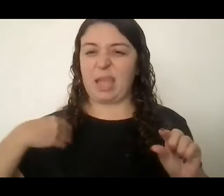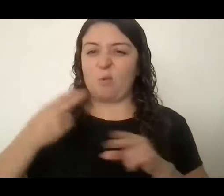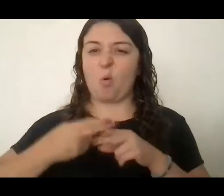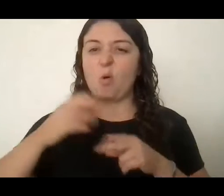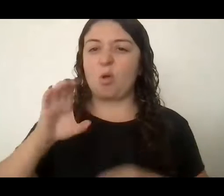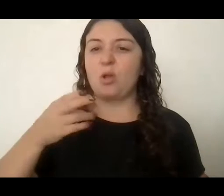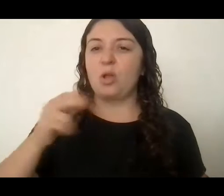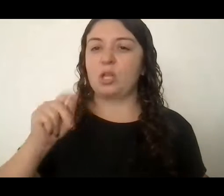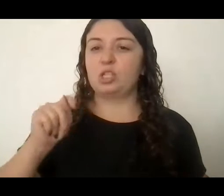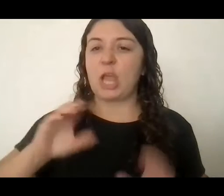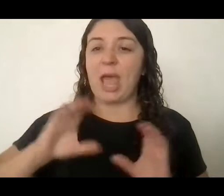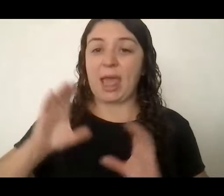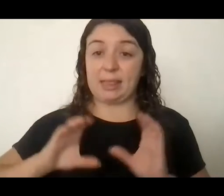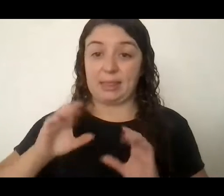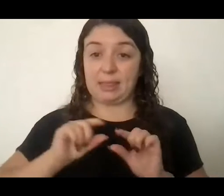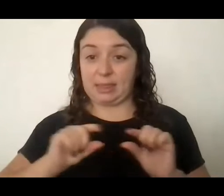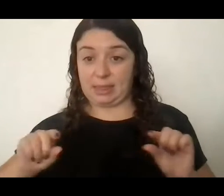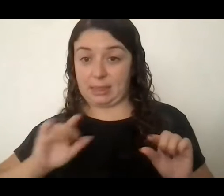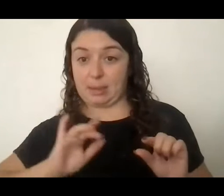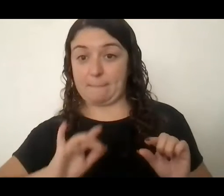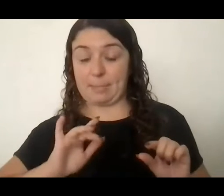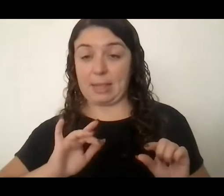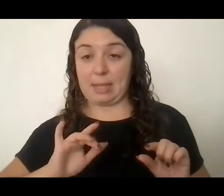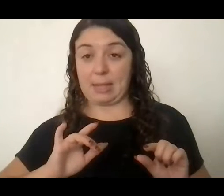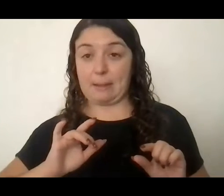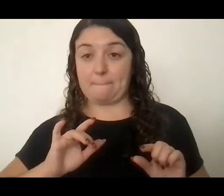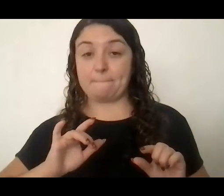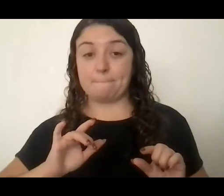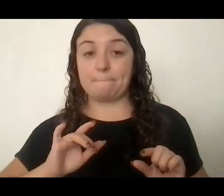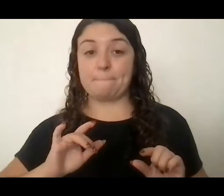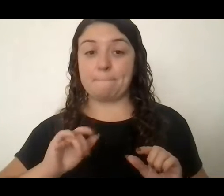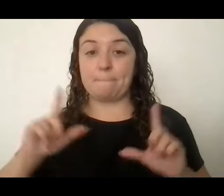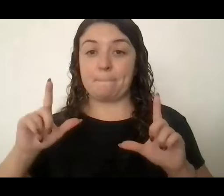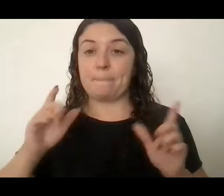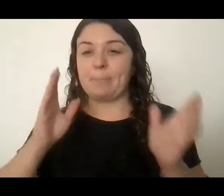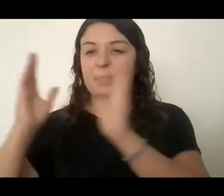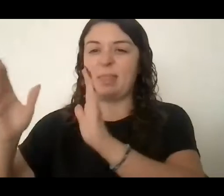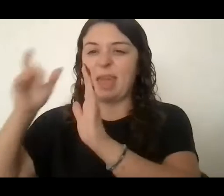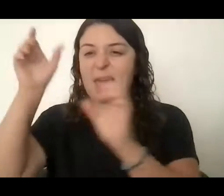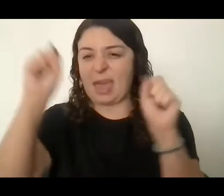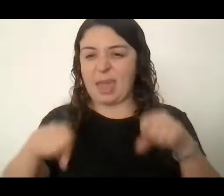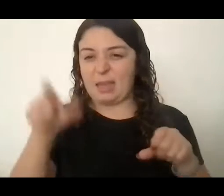at the bottom of your Zoom control, your Zoom window, which is your Zoom control panel. And